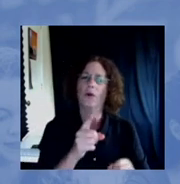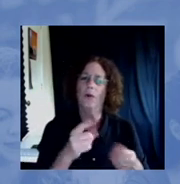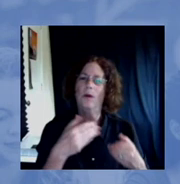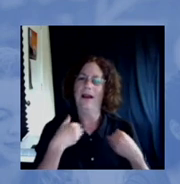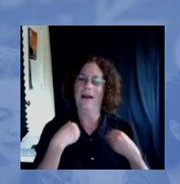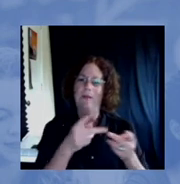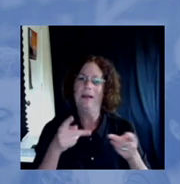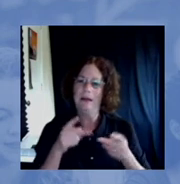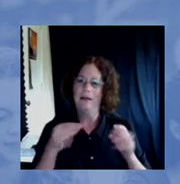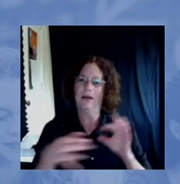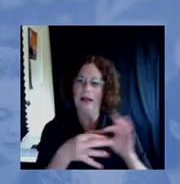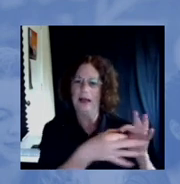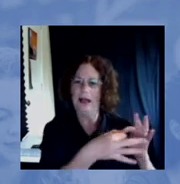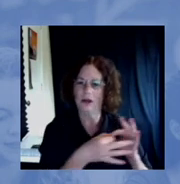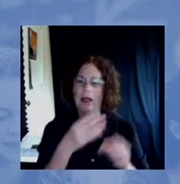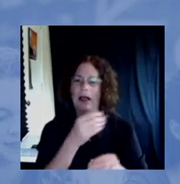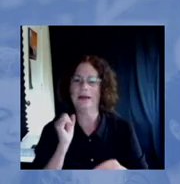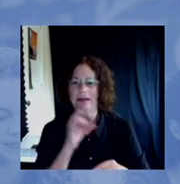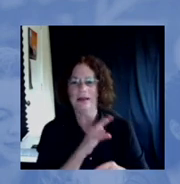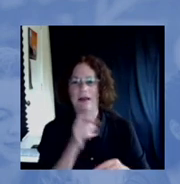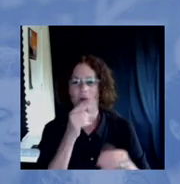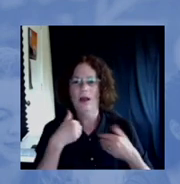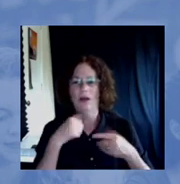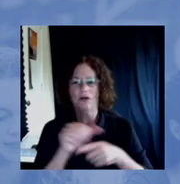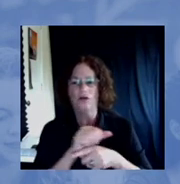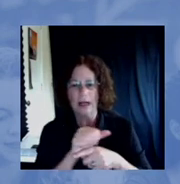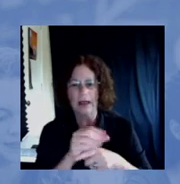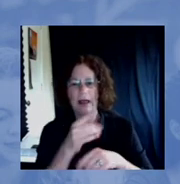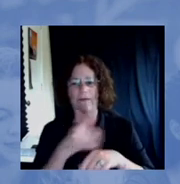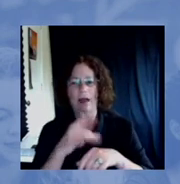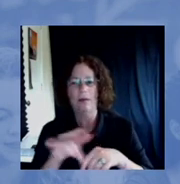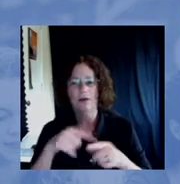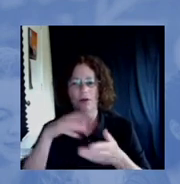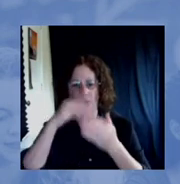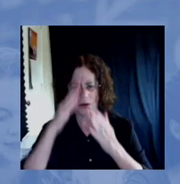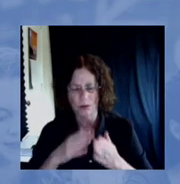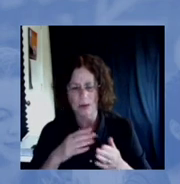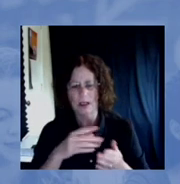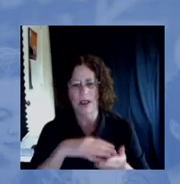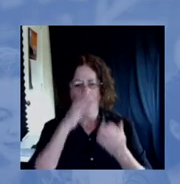THAT ARE AVAILABLE TO THE STUDENTS. THEN CONNECT THE STUDENTS TO THE OUTSIDE COMMUNITY